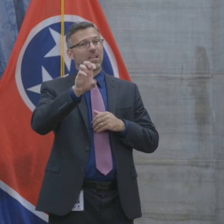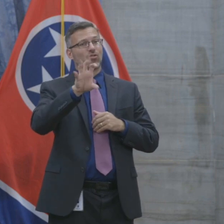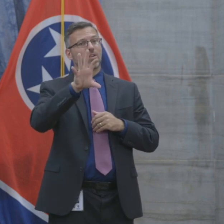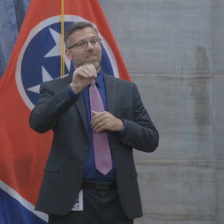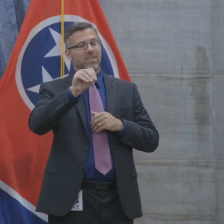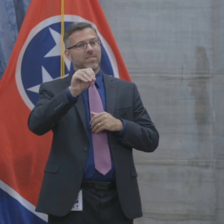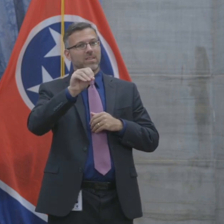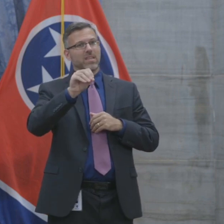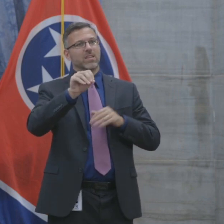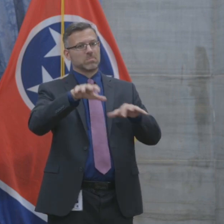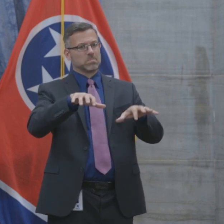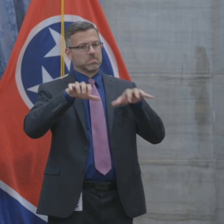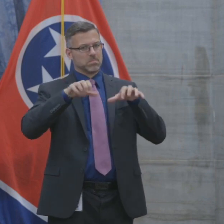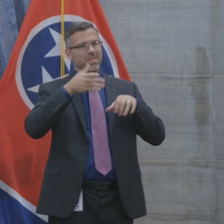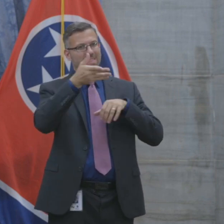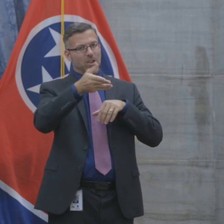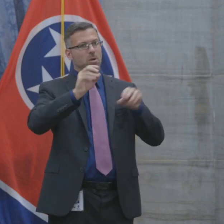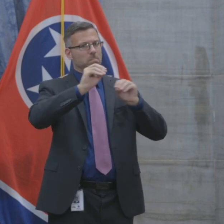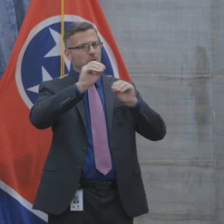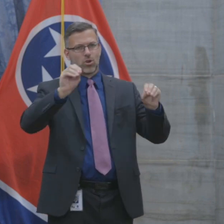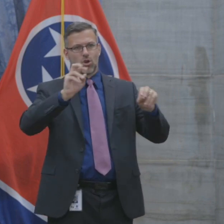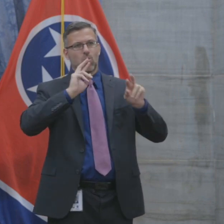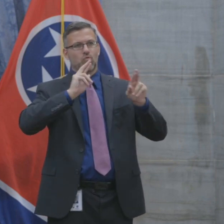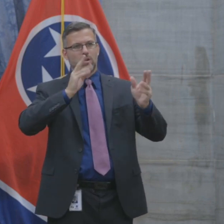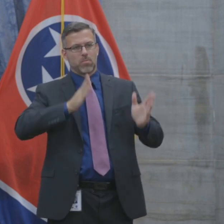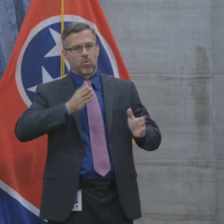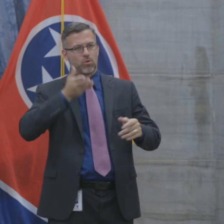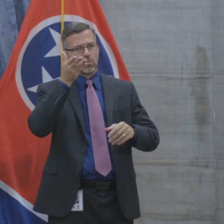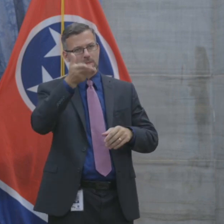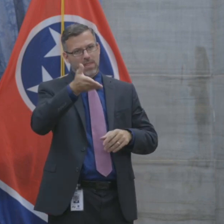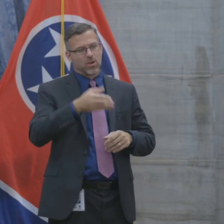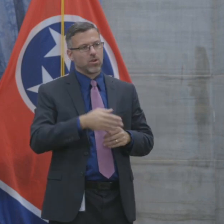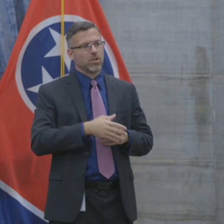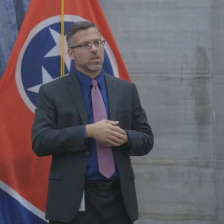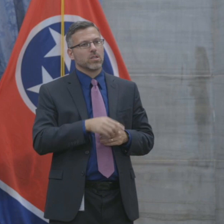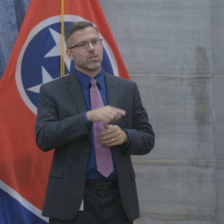instituting policies in the university that make sure that